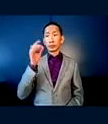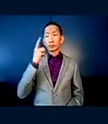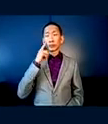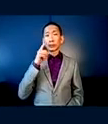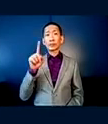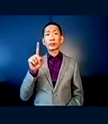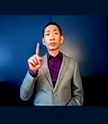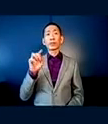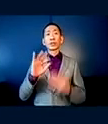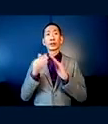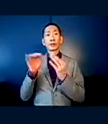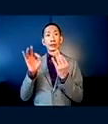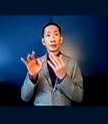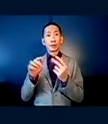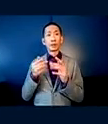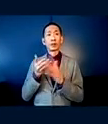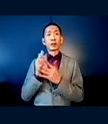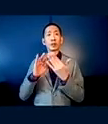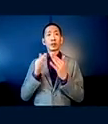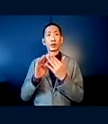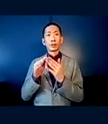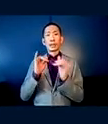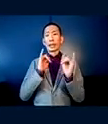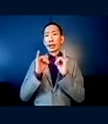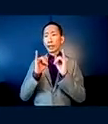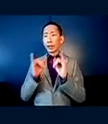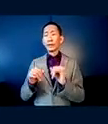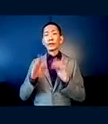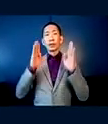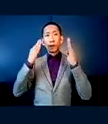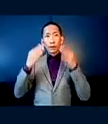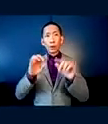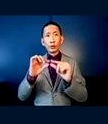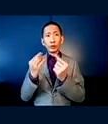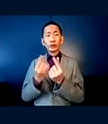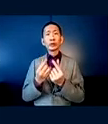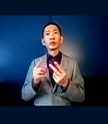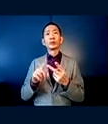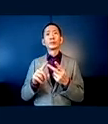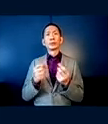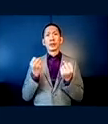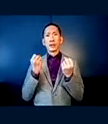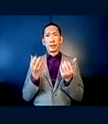AND SO WE SOUGHT OUT INPUT FROM THE COMMUNITY THROUGH COMMUNITY INTERVIEWS THROUGH FOCUS GROUPS,